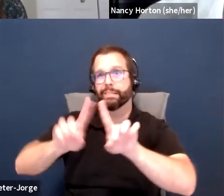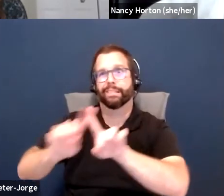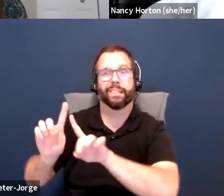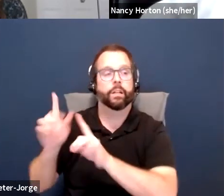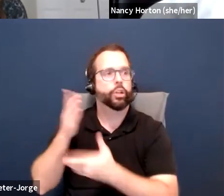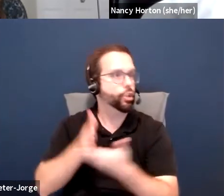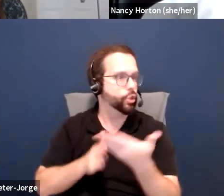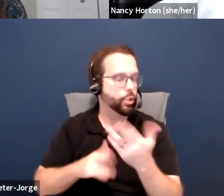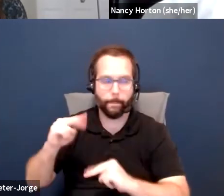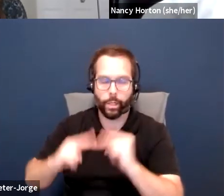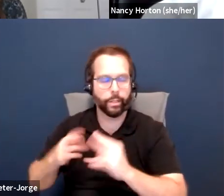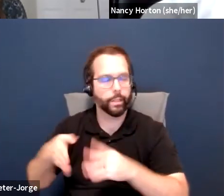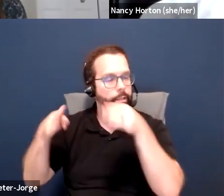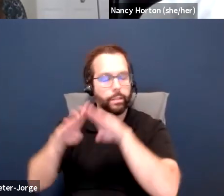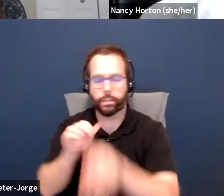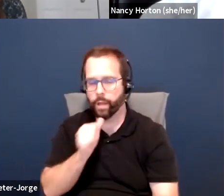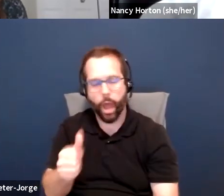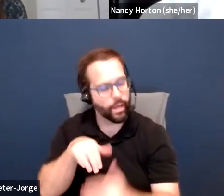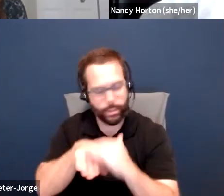the world. There's a lot of places